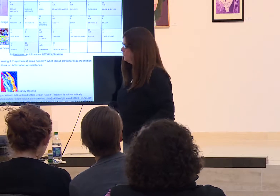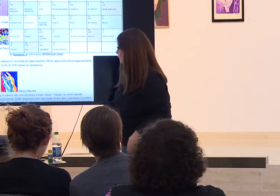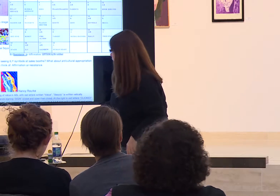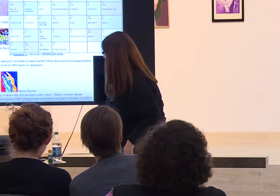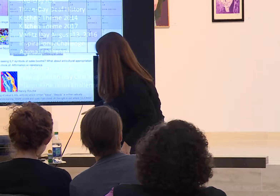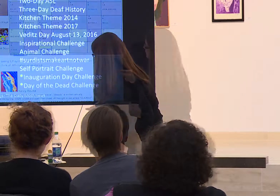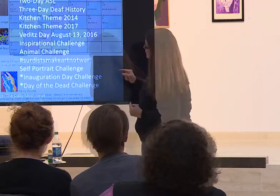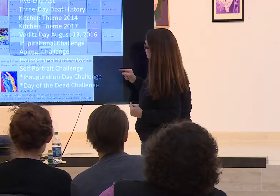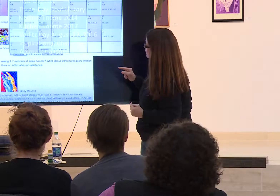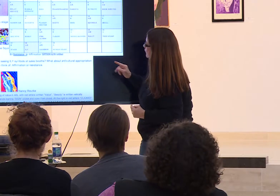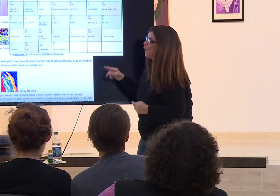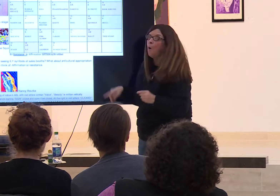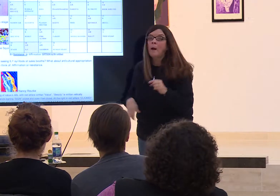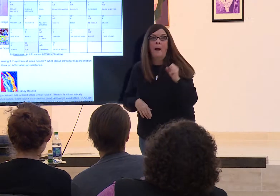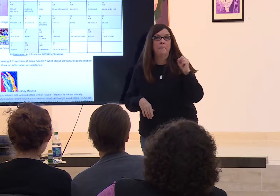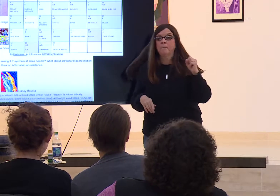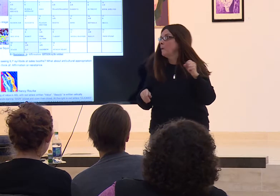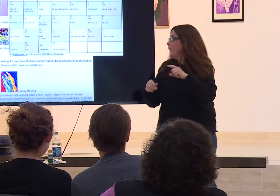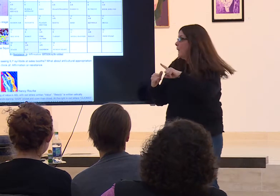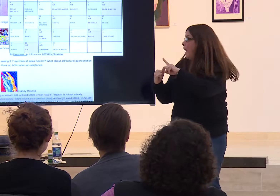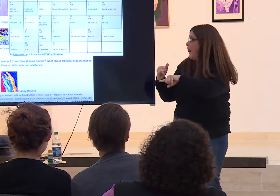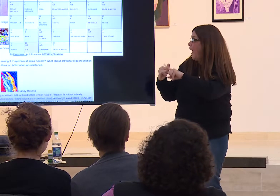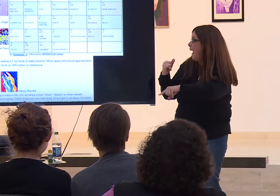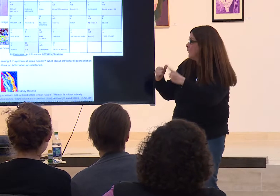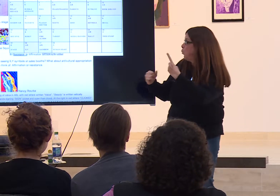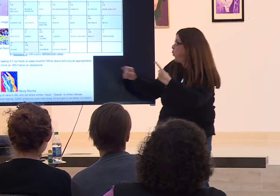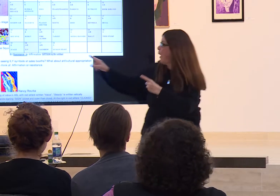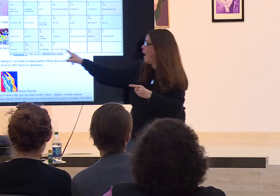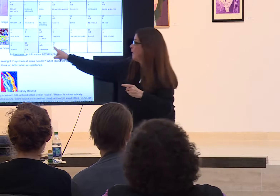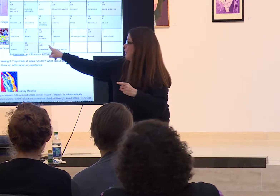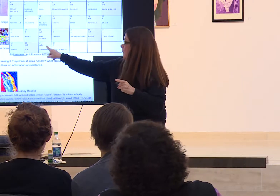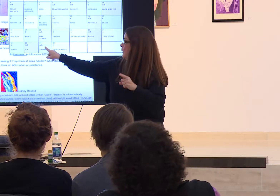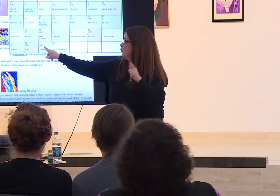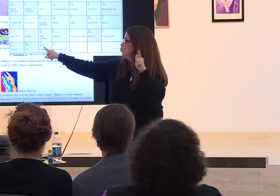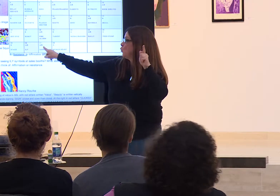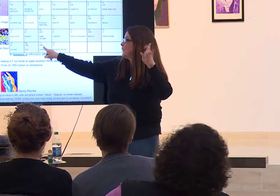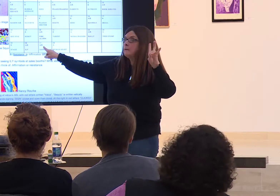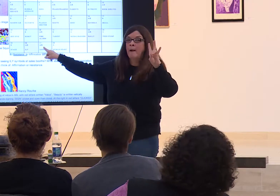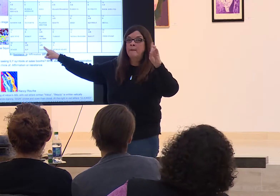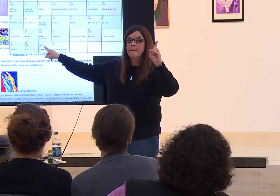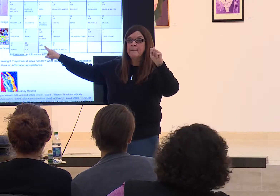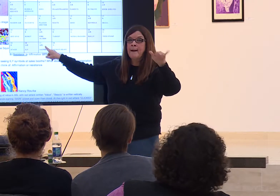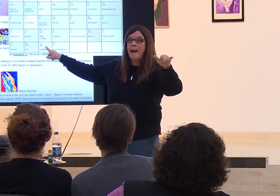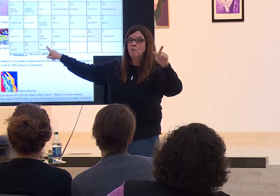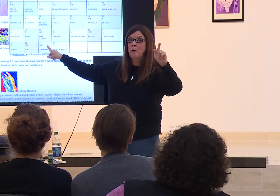and that sign is just overused; cultural appropriation, even, if you will.